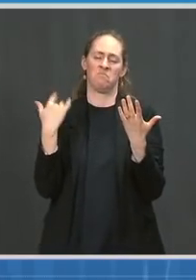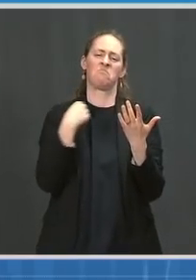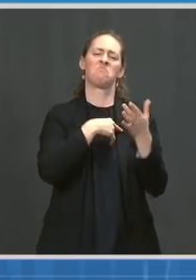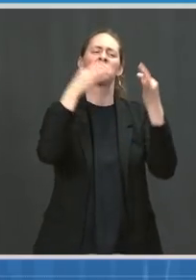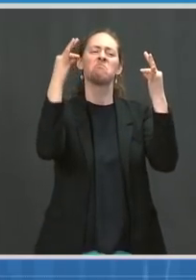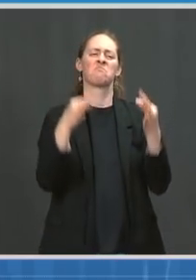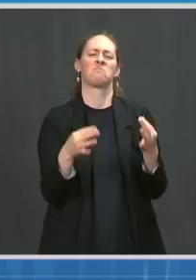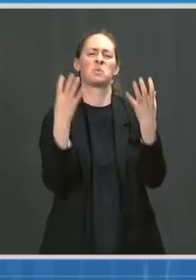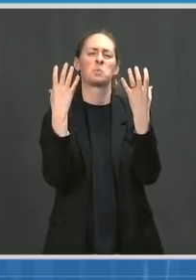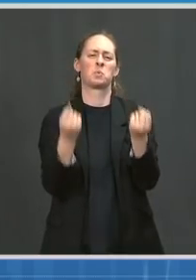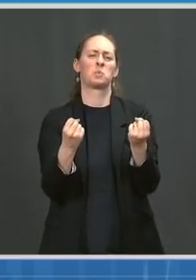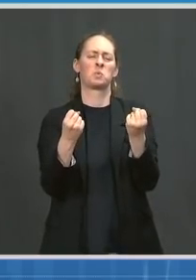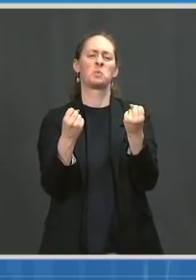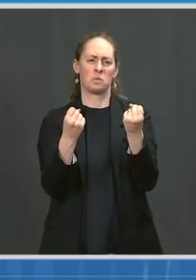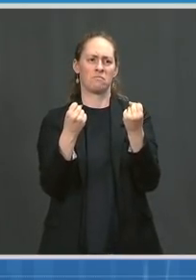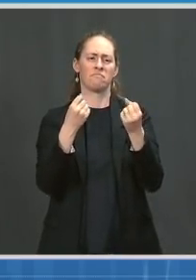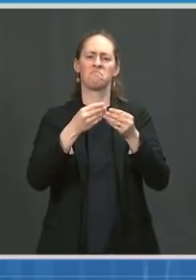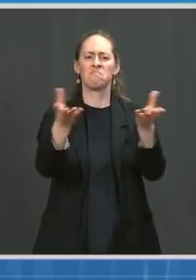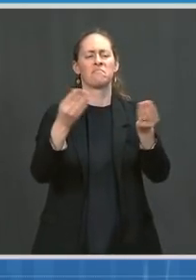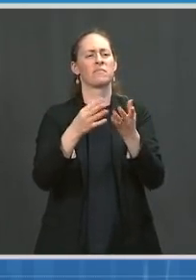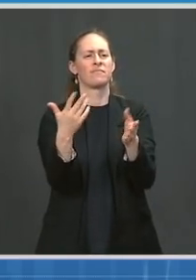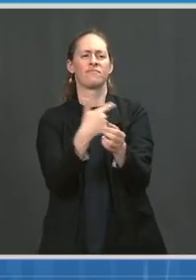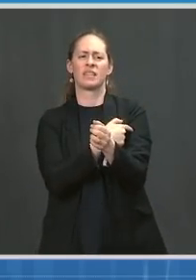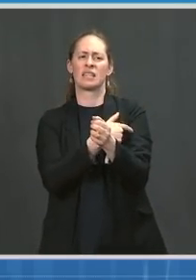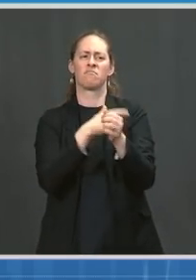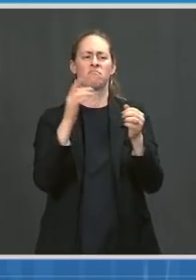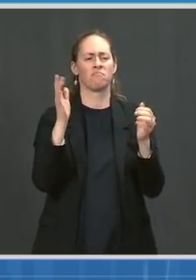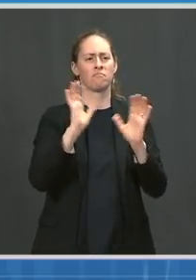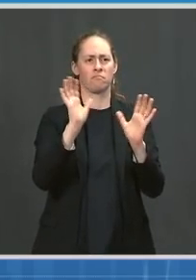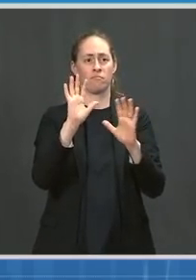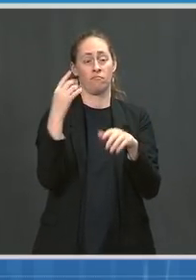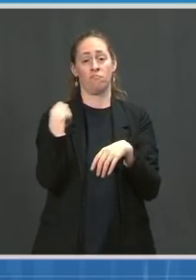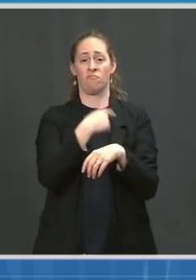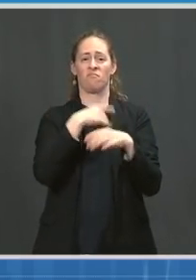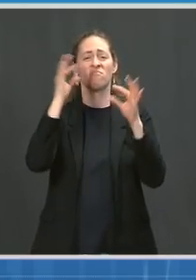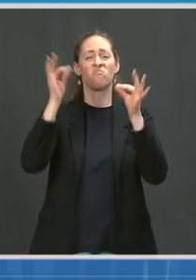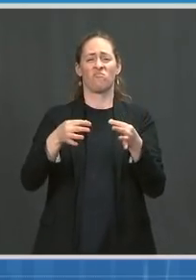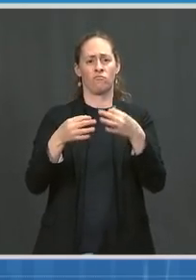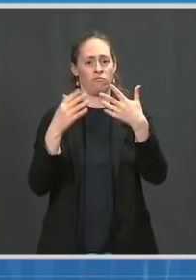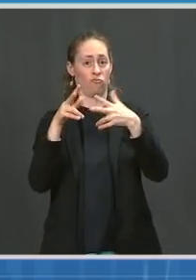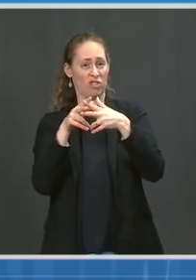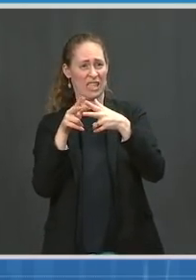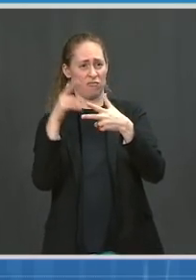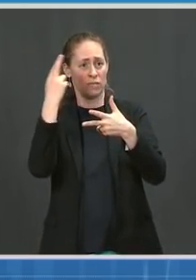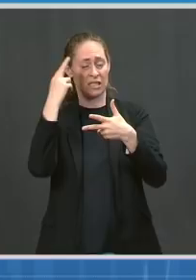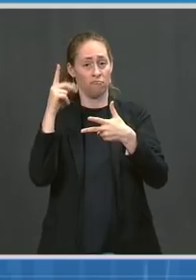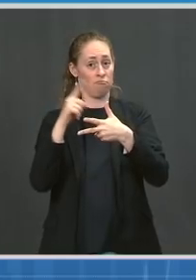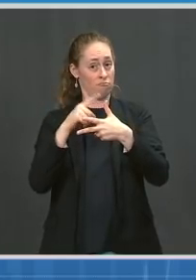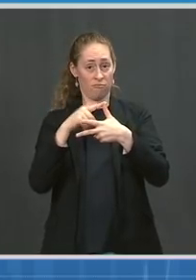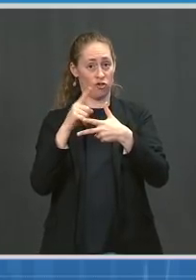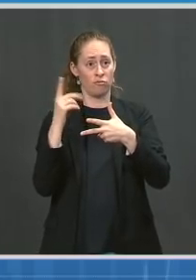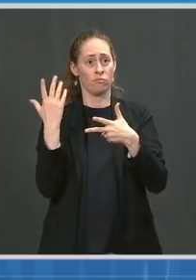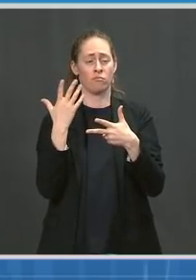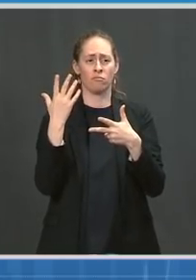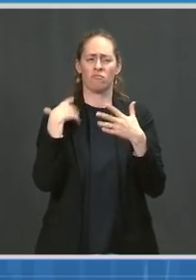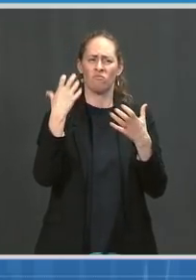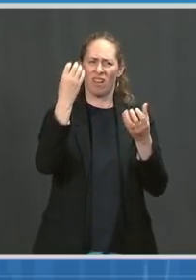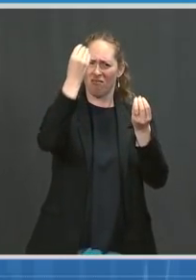Johnson vaccine was made specifically for three reasons: First, we want to alert the healthcare providers to be